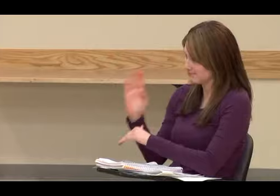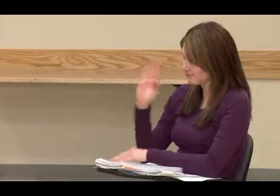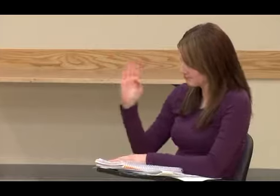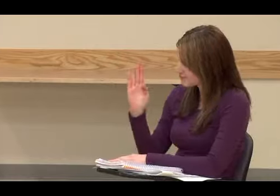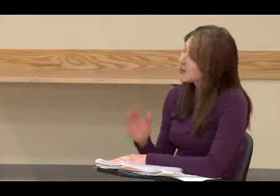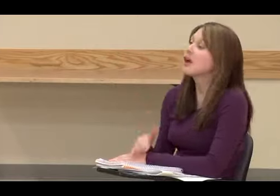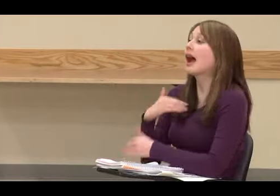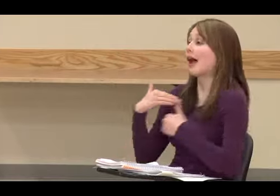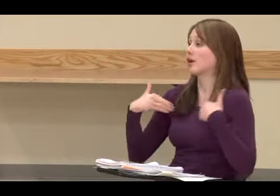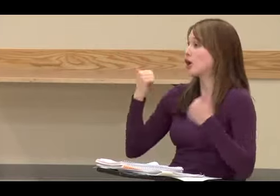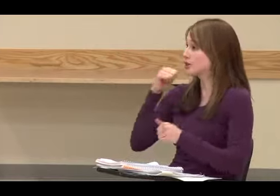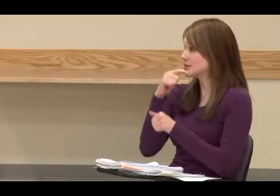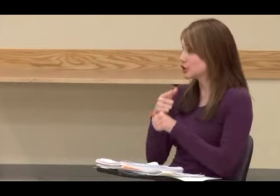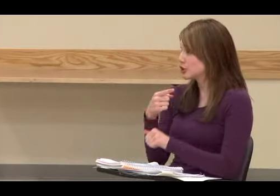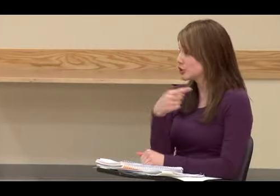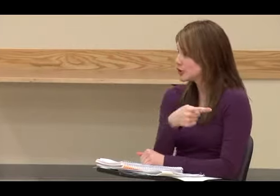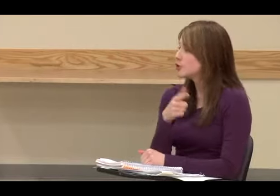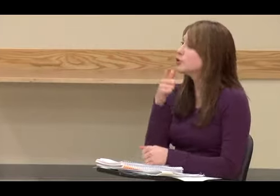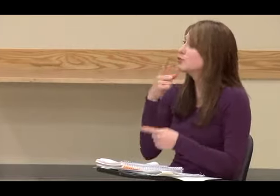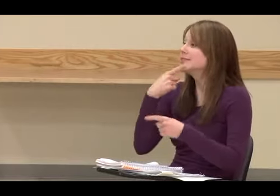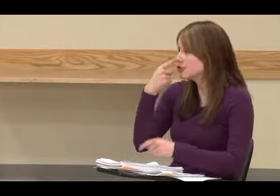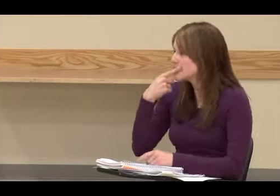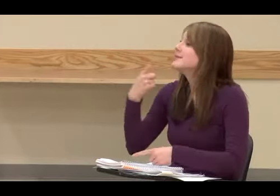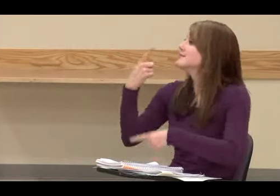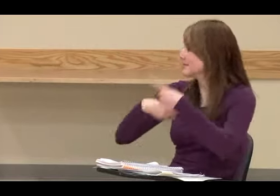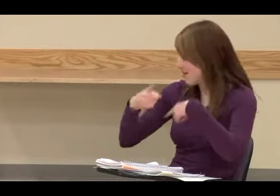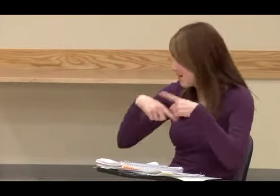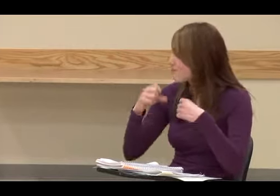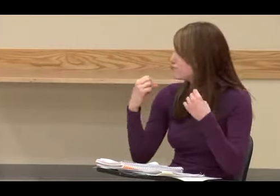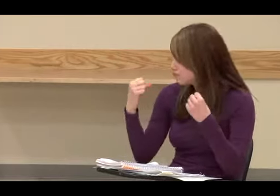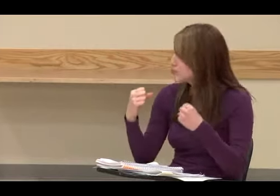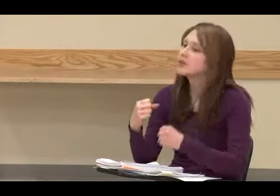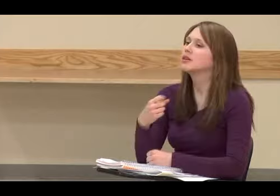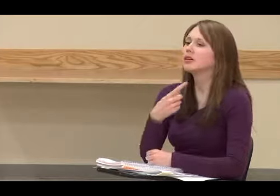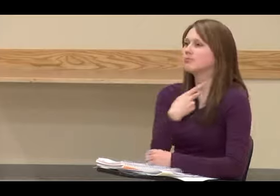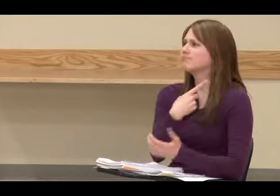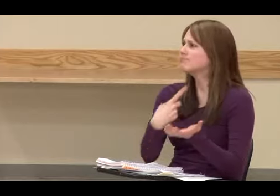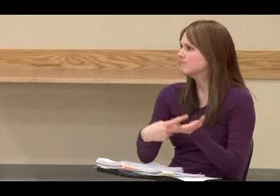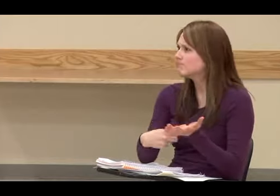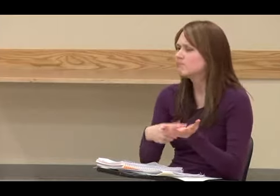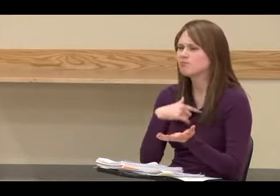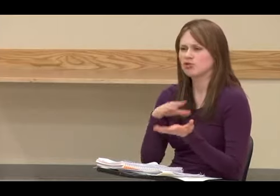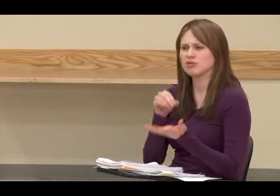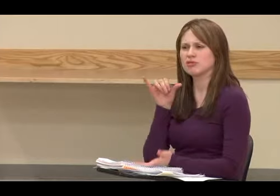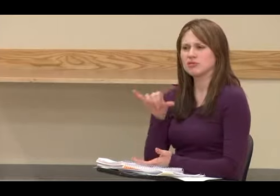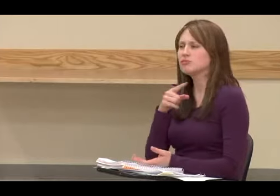My younger sister and I were talking about this recently. She's hearing. She signs pretty well. And I couldn't believe the things she knew